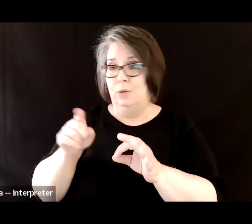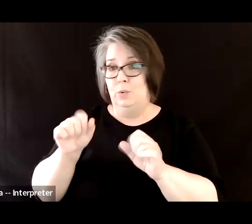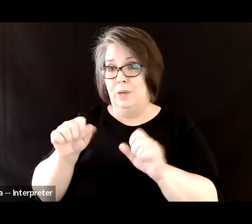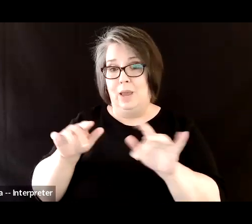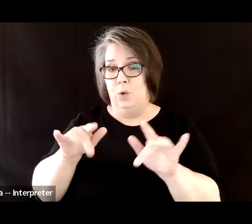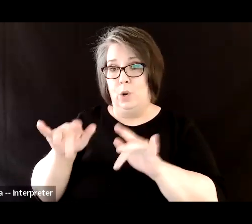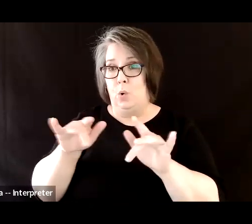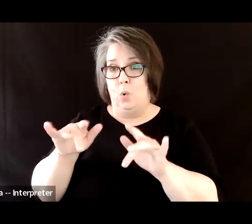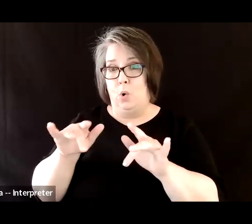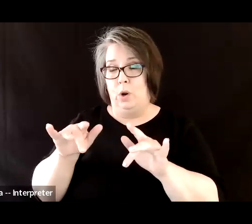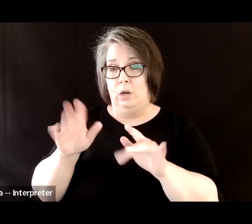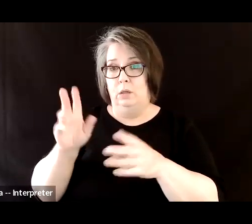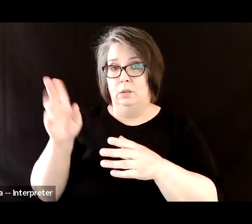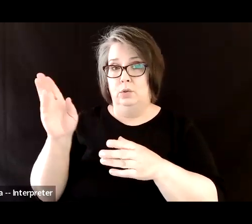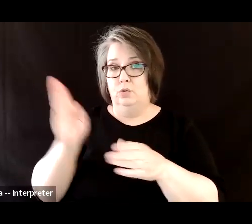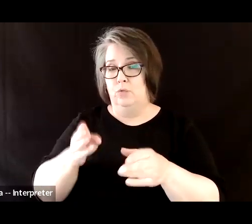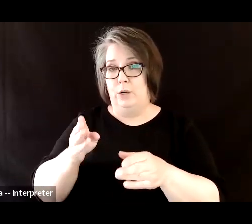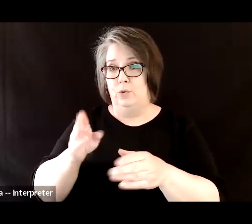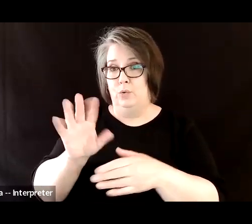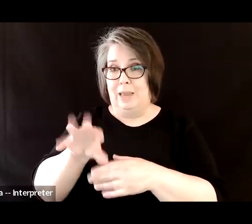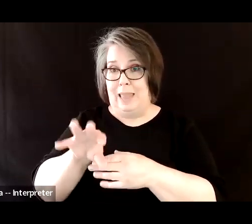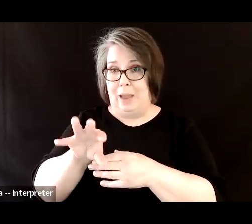straight into your camera into studio or you could pull in a